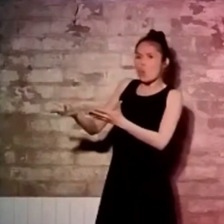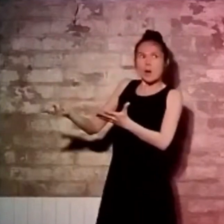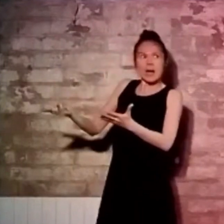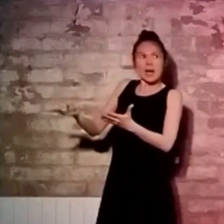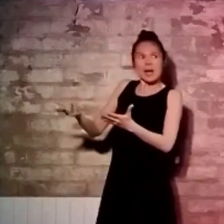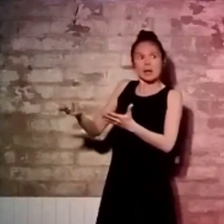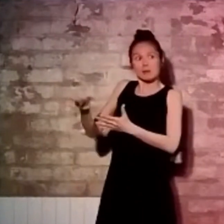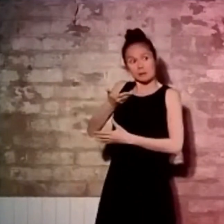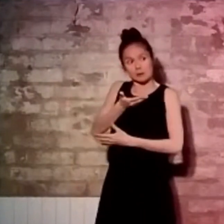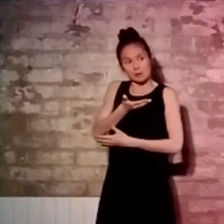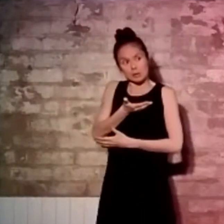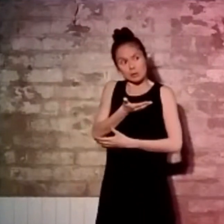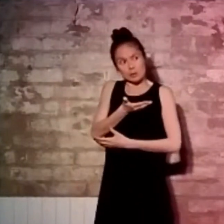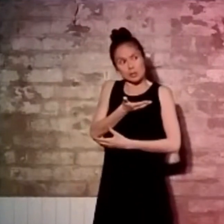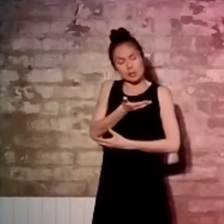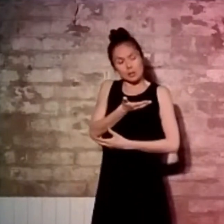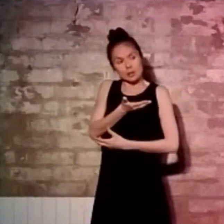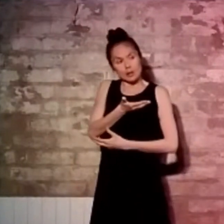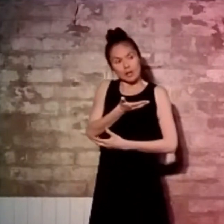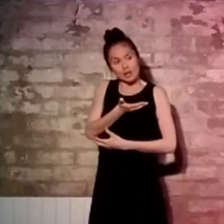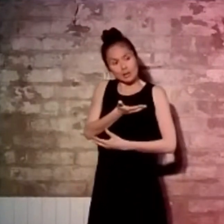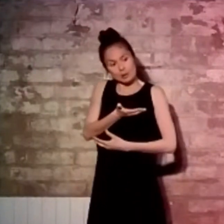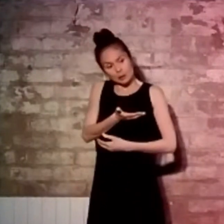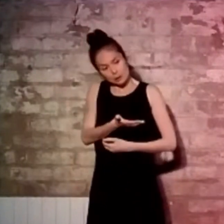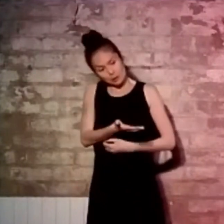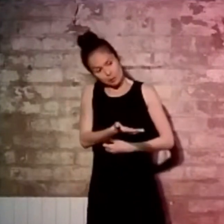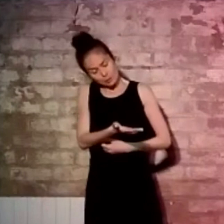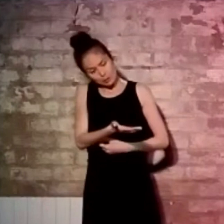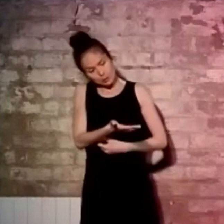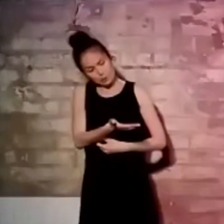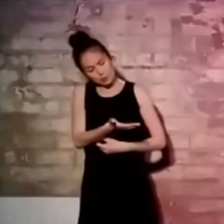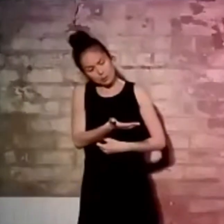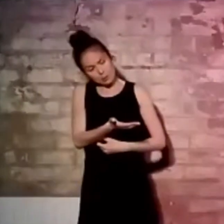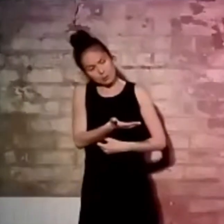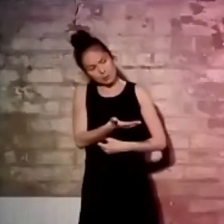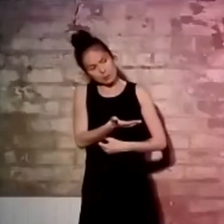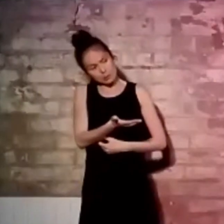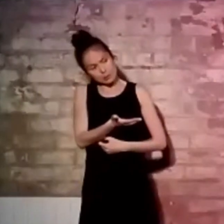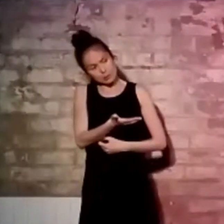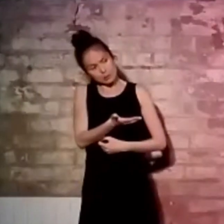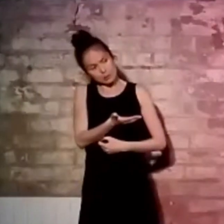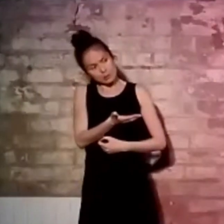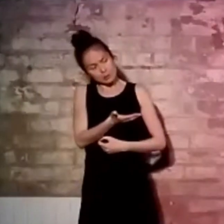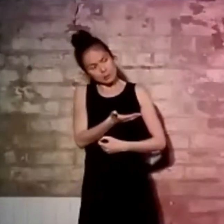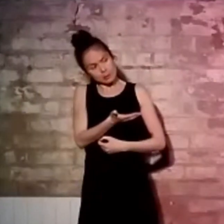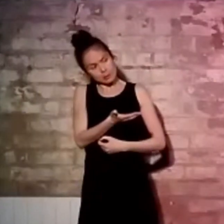Whether there, or there, or there?